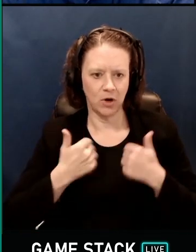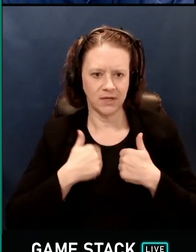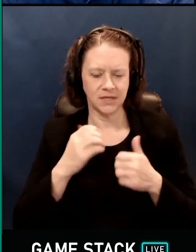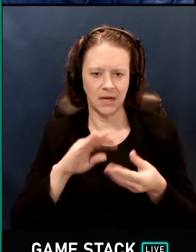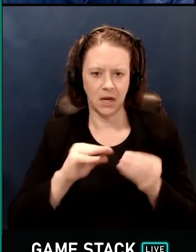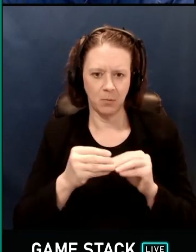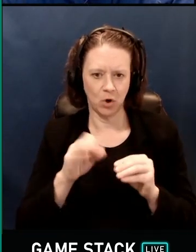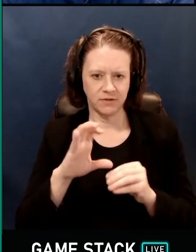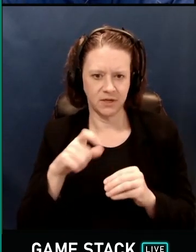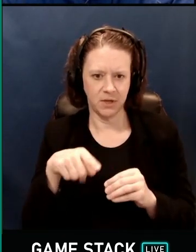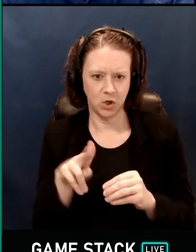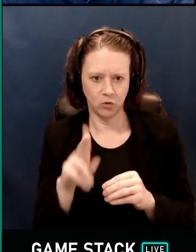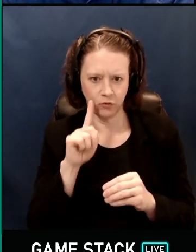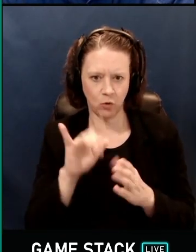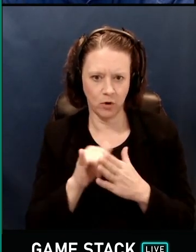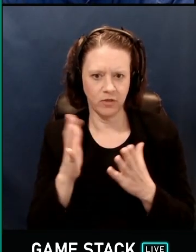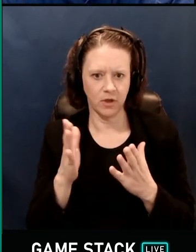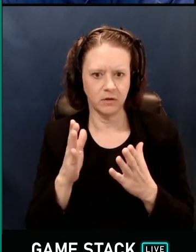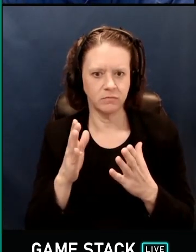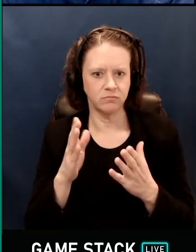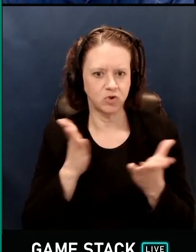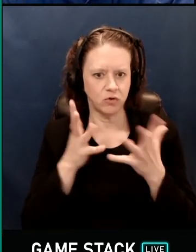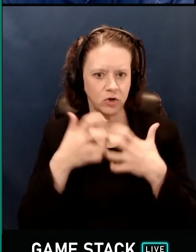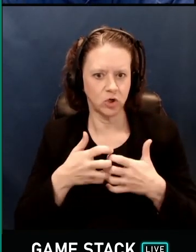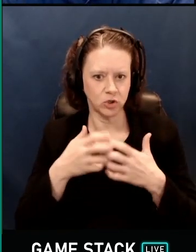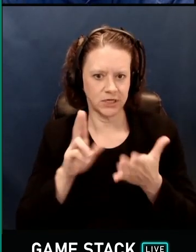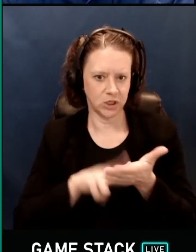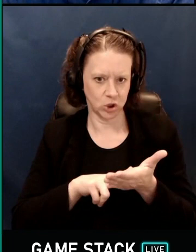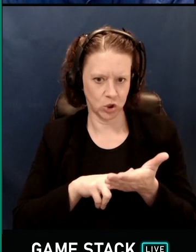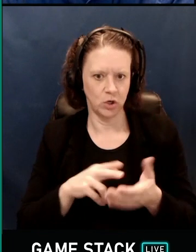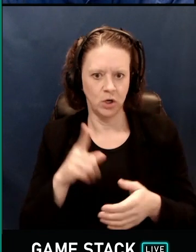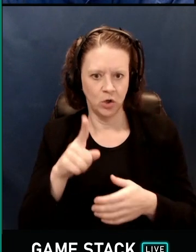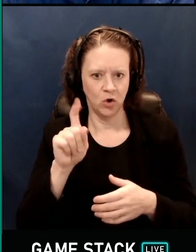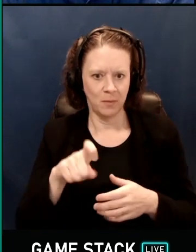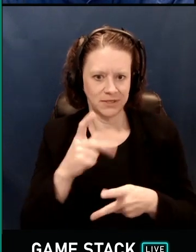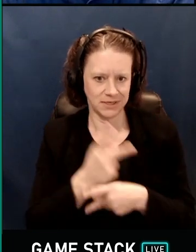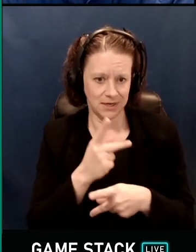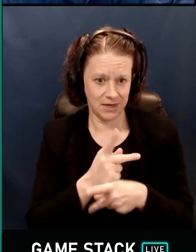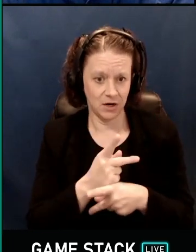You must take care so that they won't change,